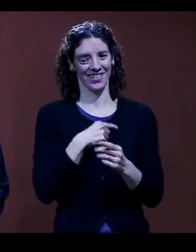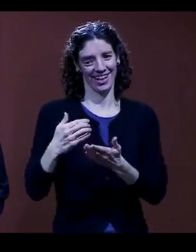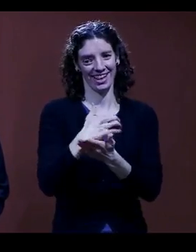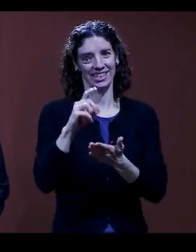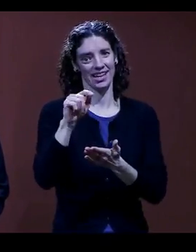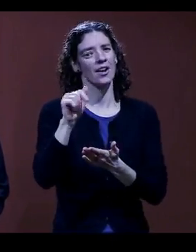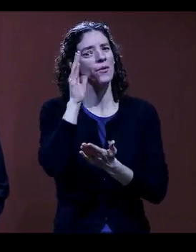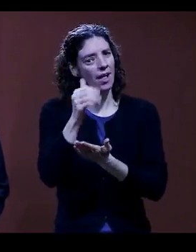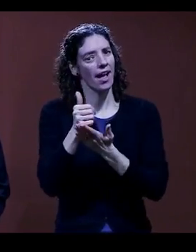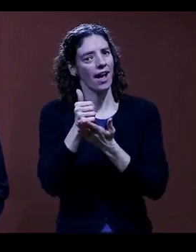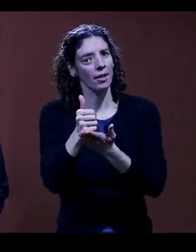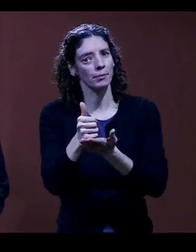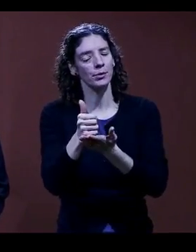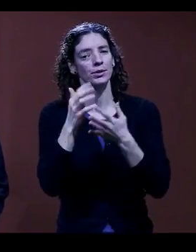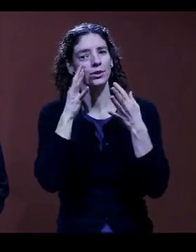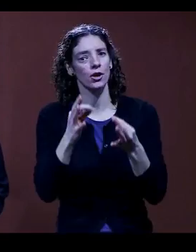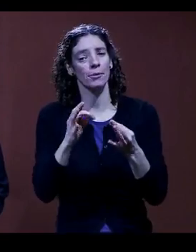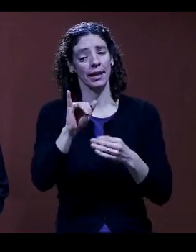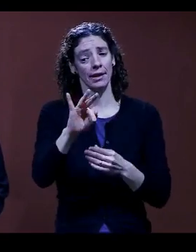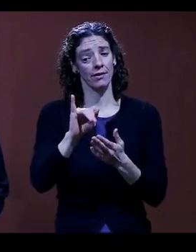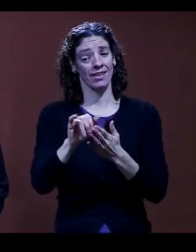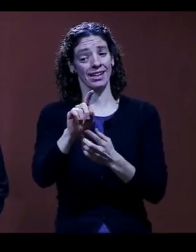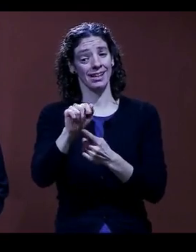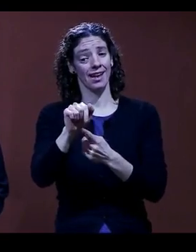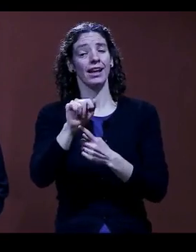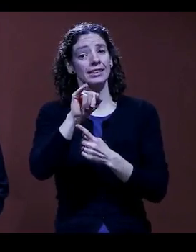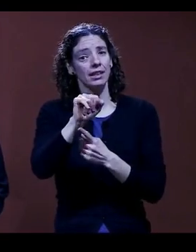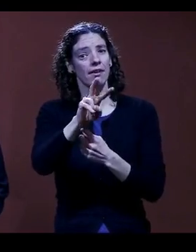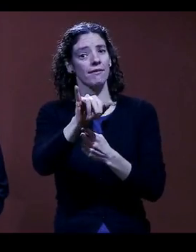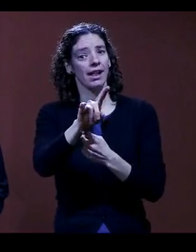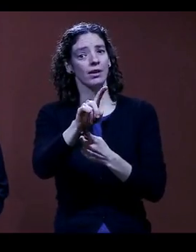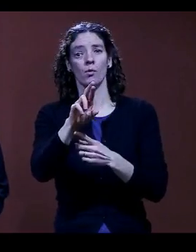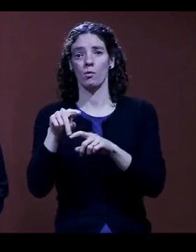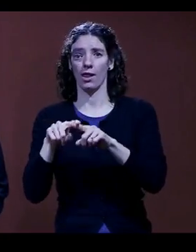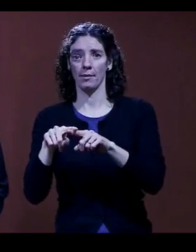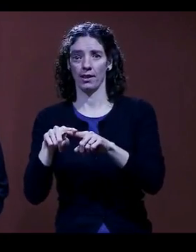if the data presented to you is valid and reliable, which is really key.